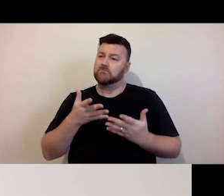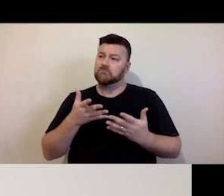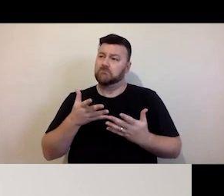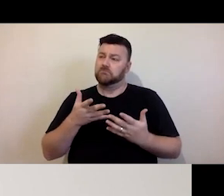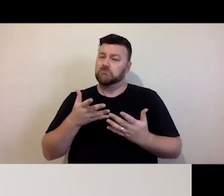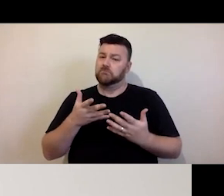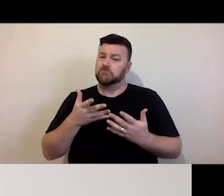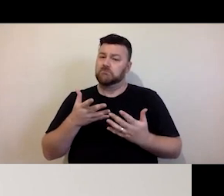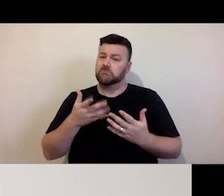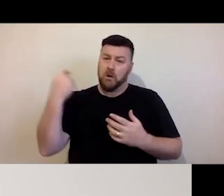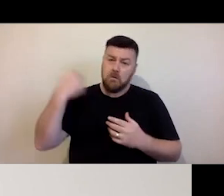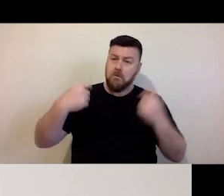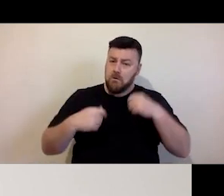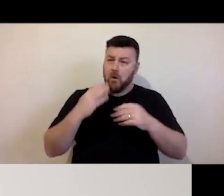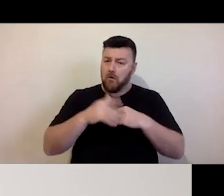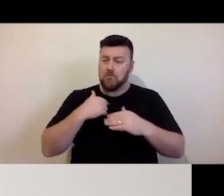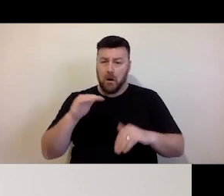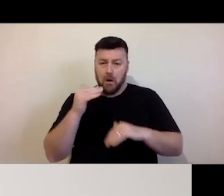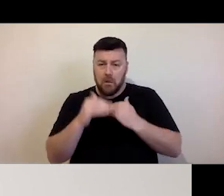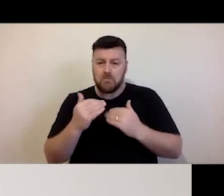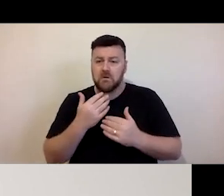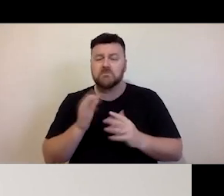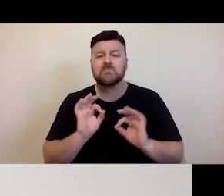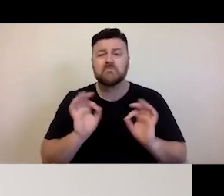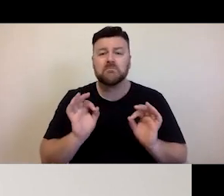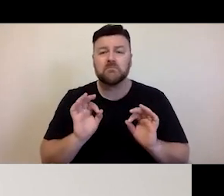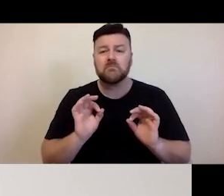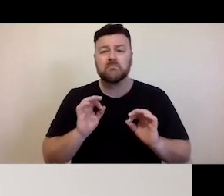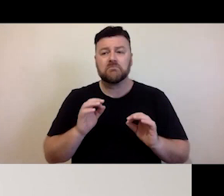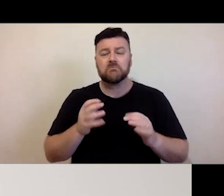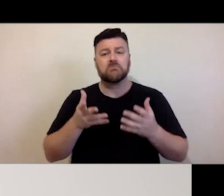Now in the interests of time, I'm going to move through the